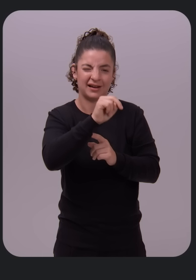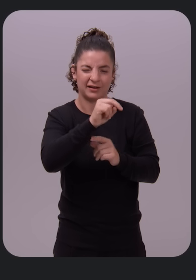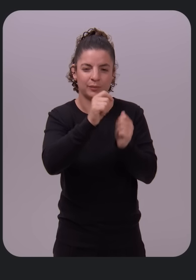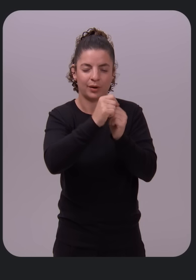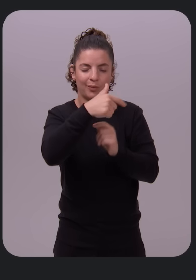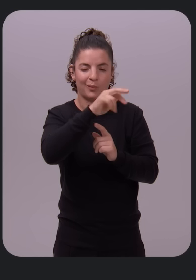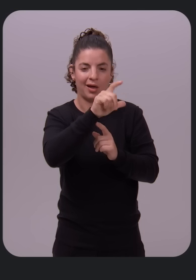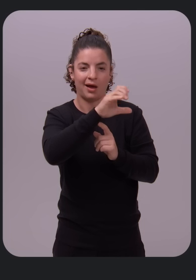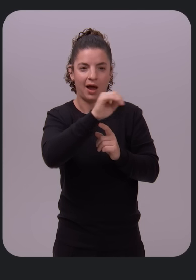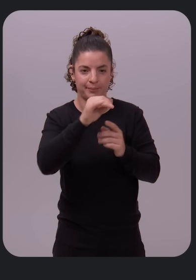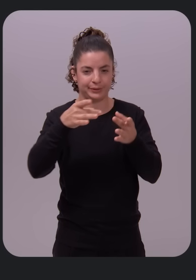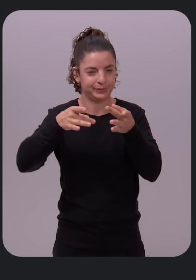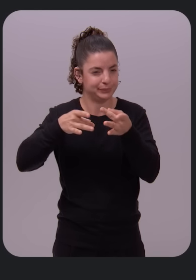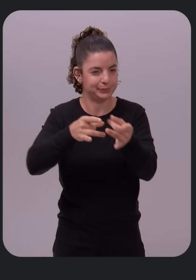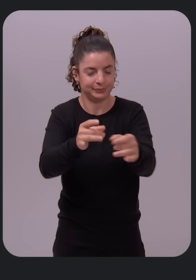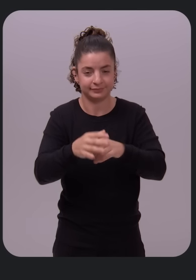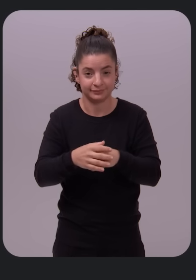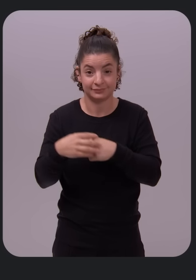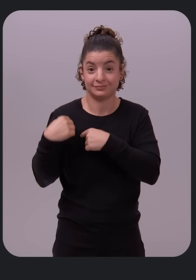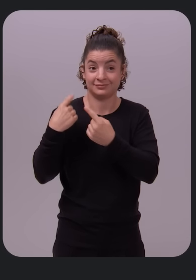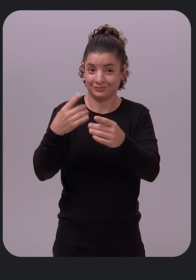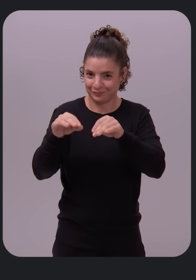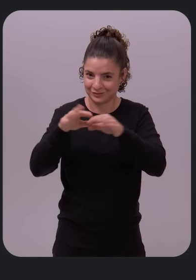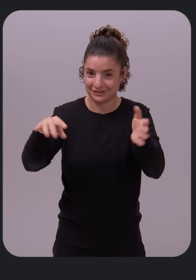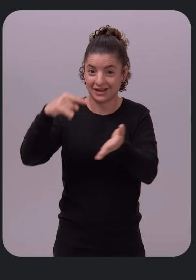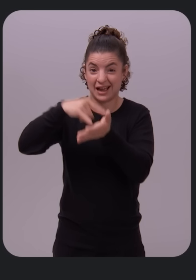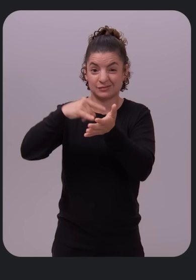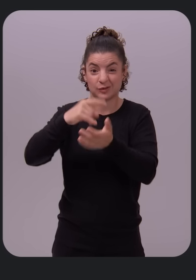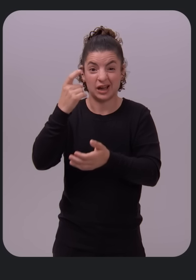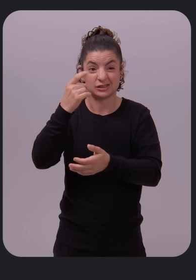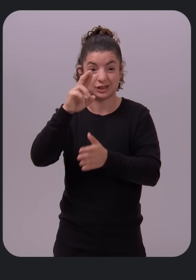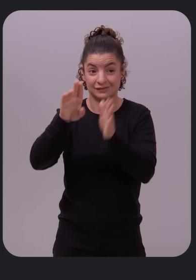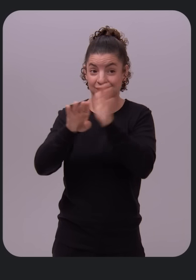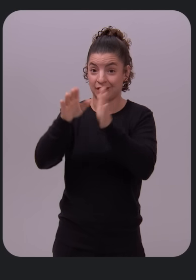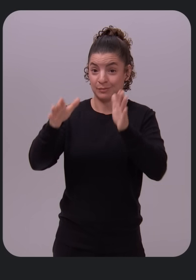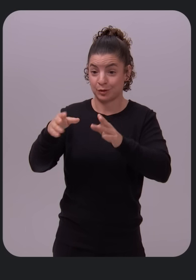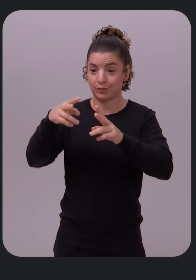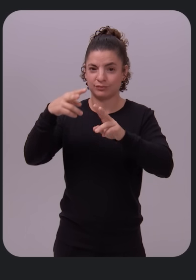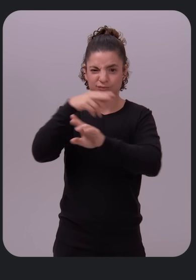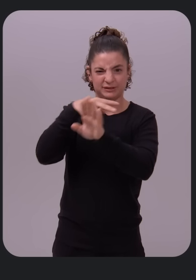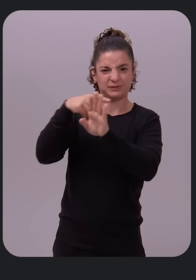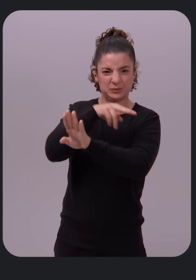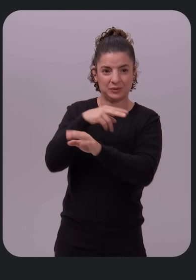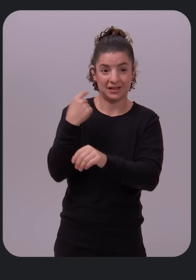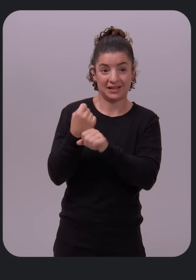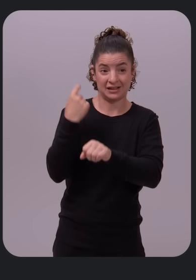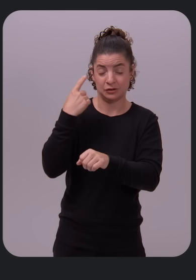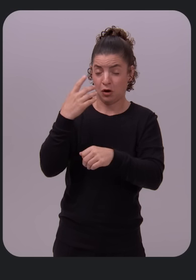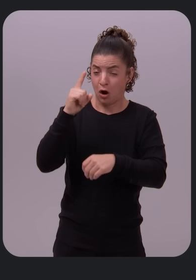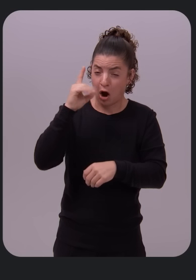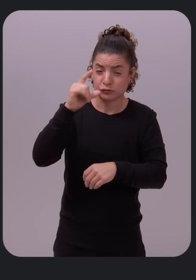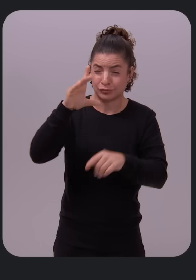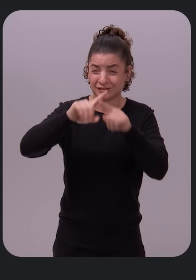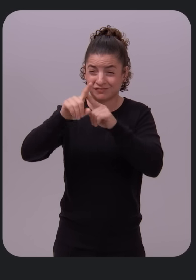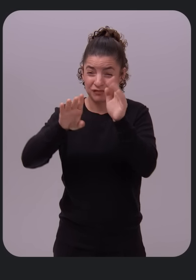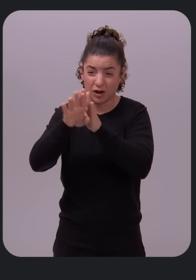Since releasing the Android XR developer preview last year, hundreds of developers are building for the platform.